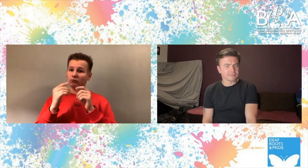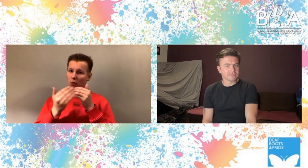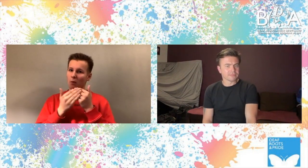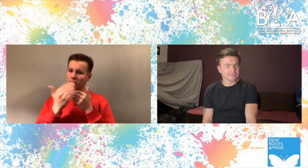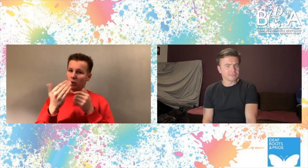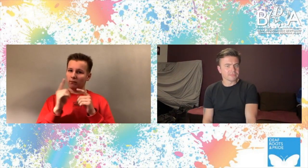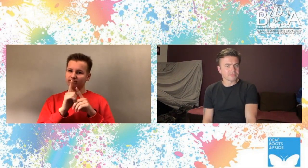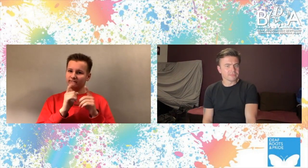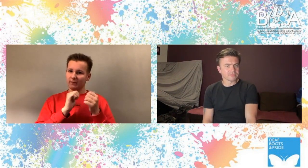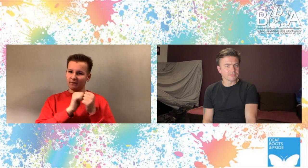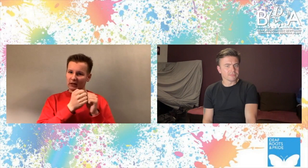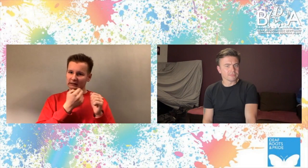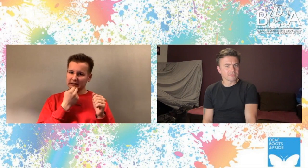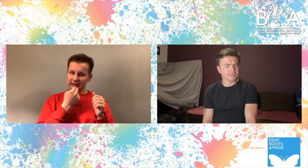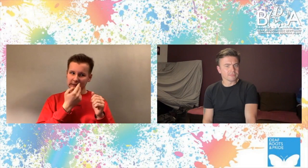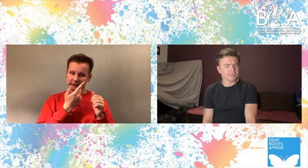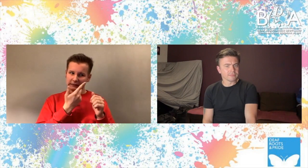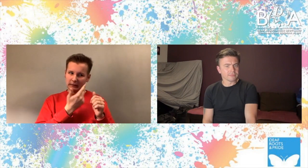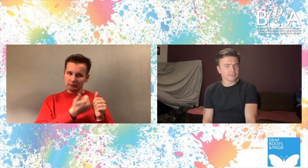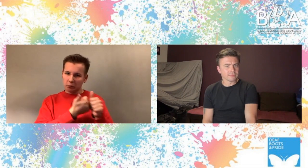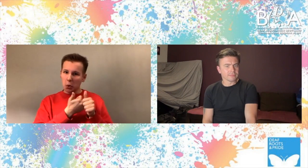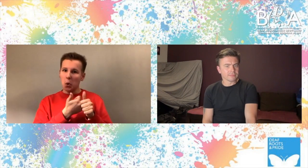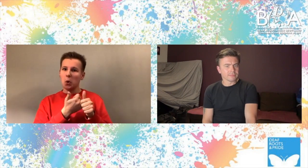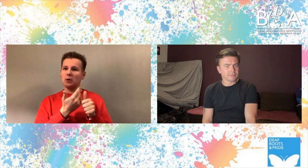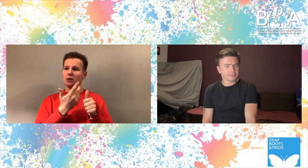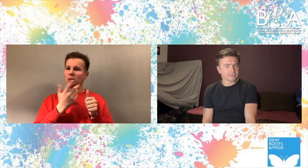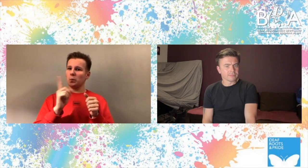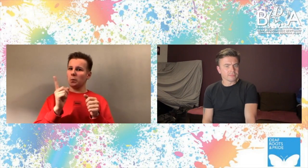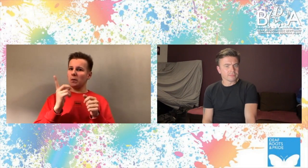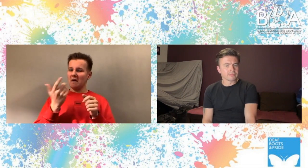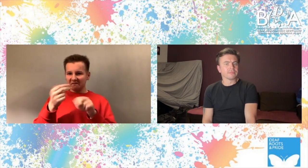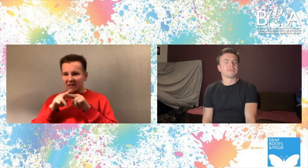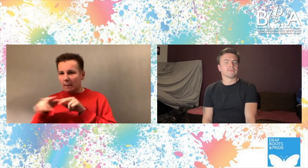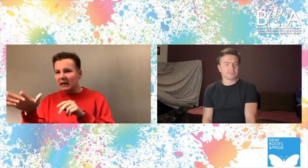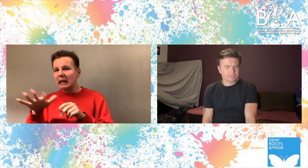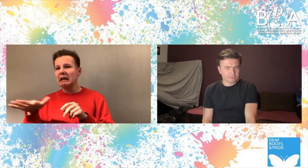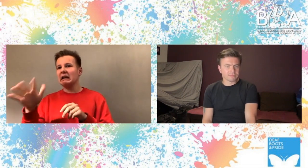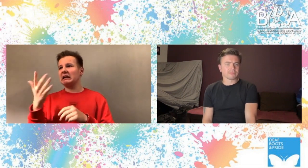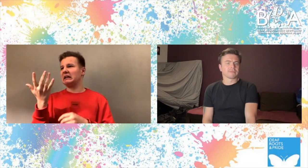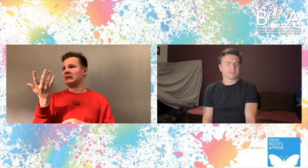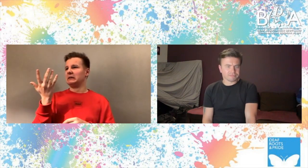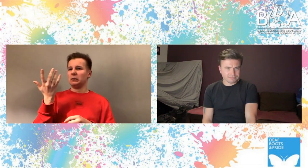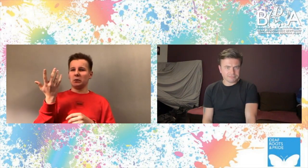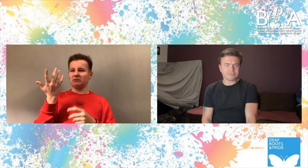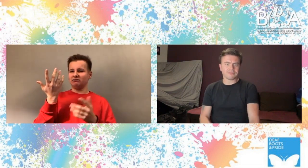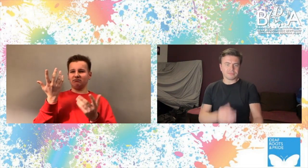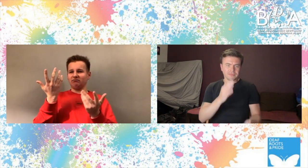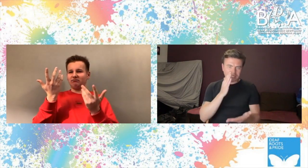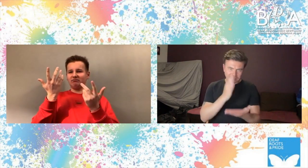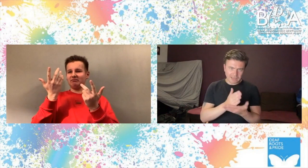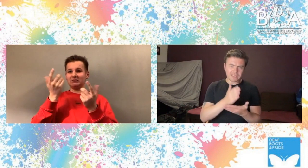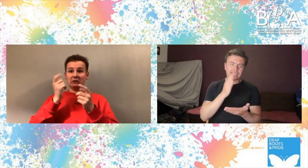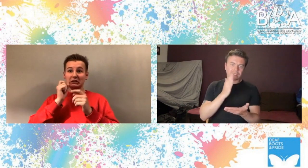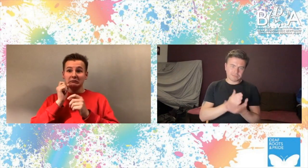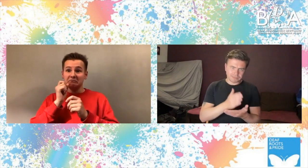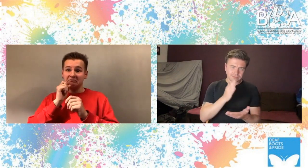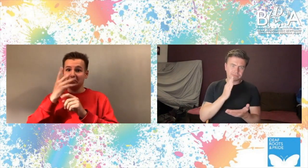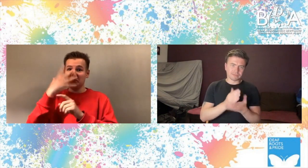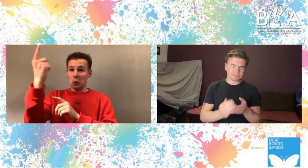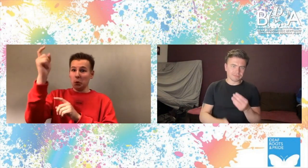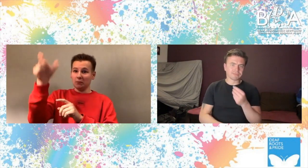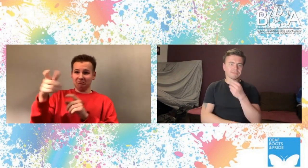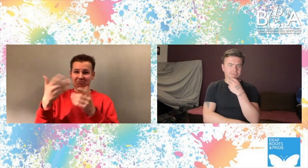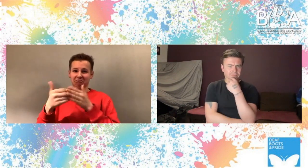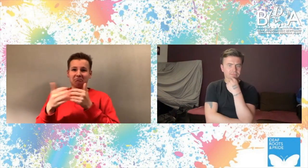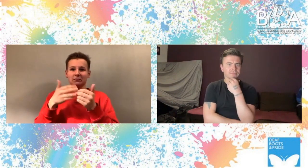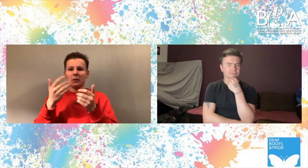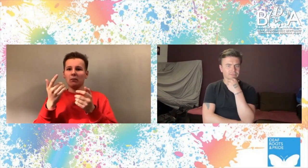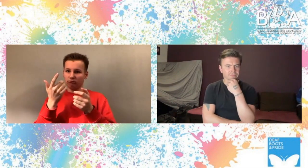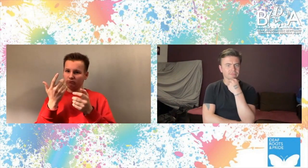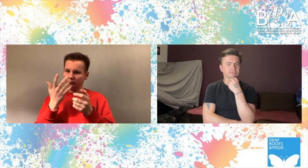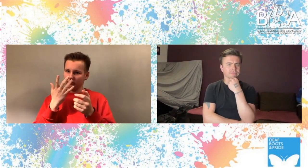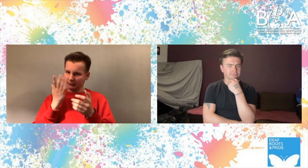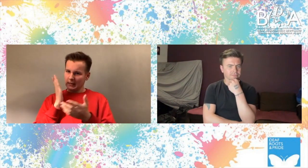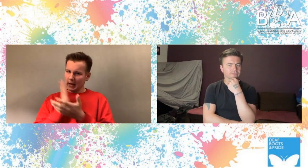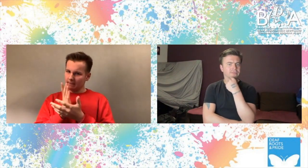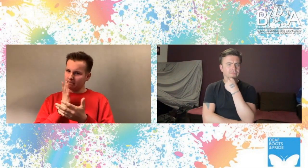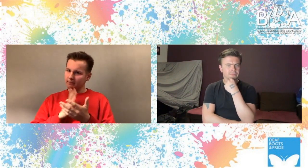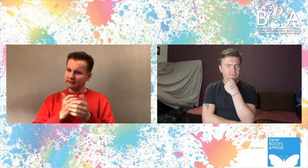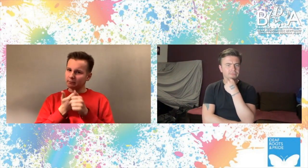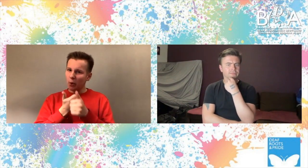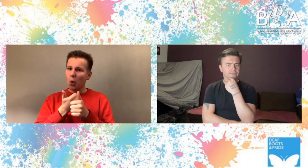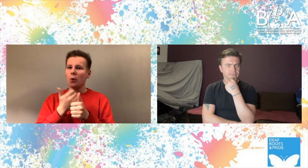filmmaking, you really need the support of your friends and family on your journey.